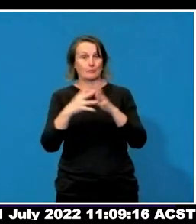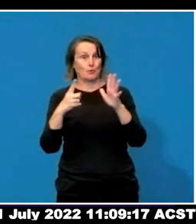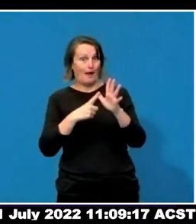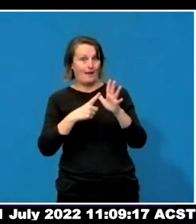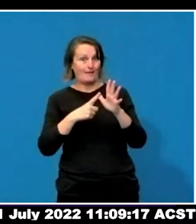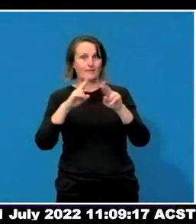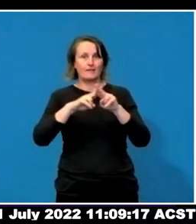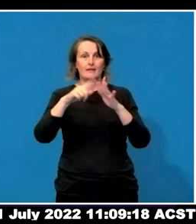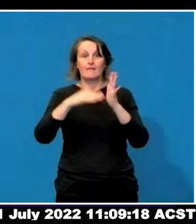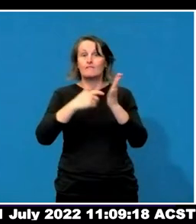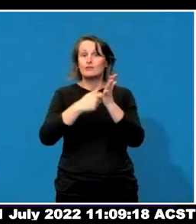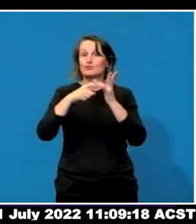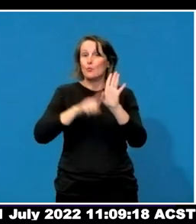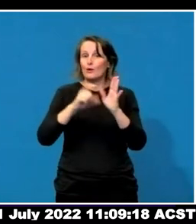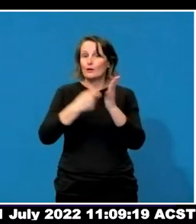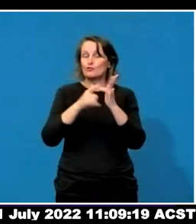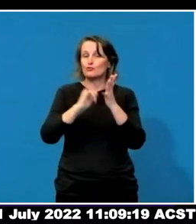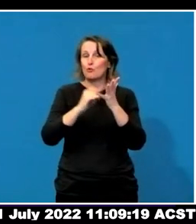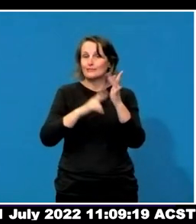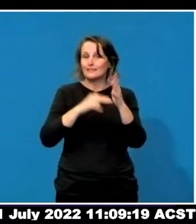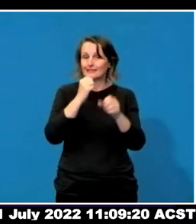And hear evidence from Geoff Davis and Marmingee Hand.